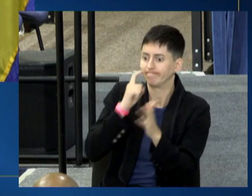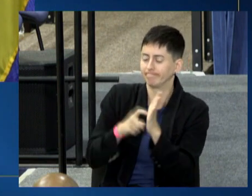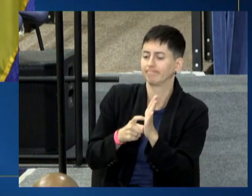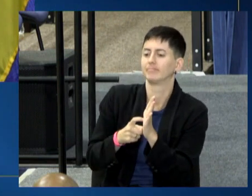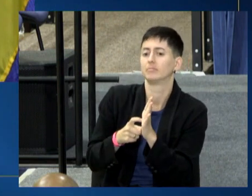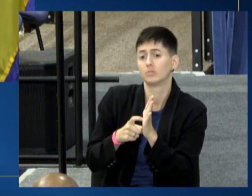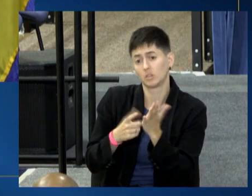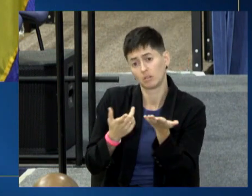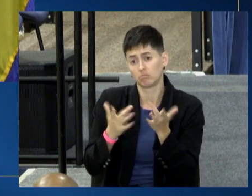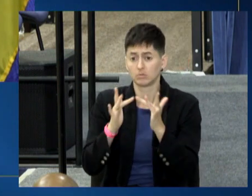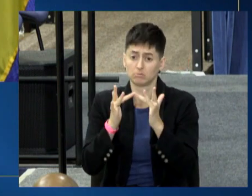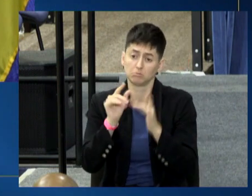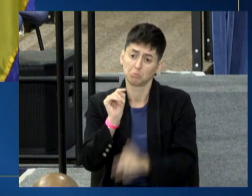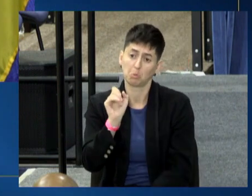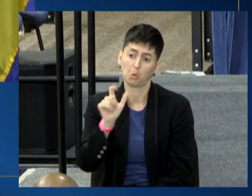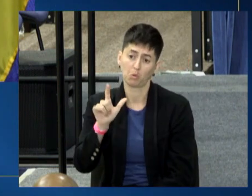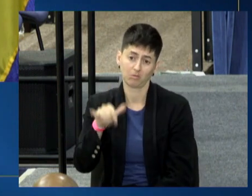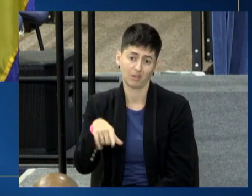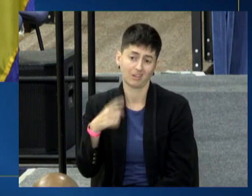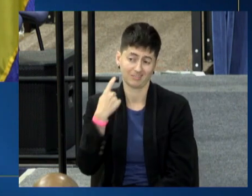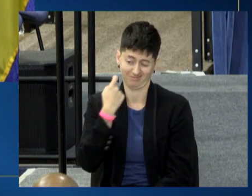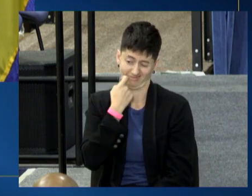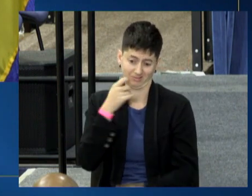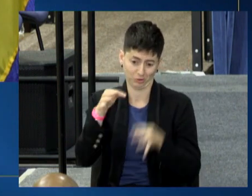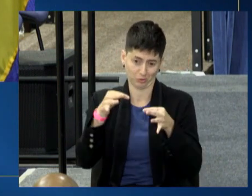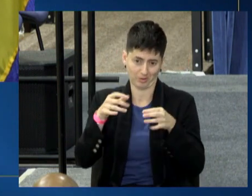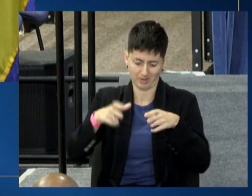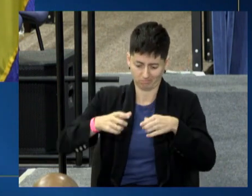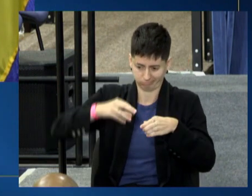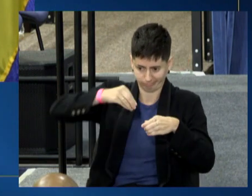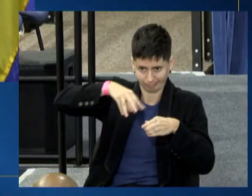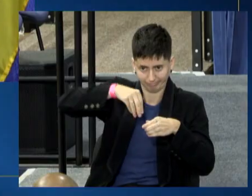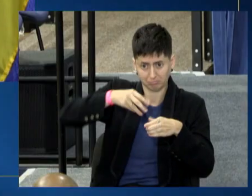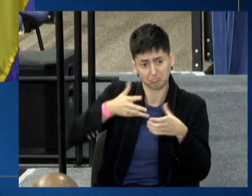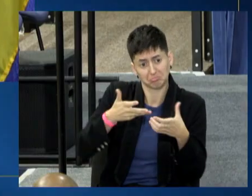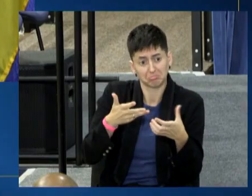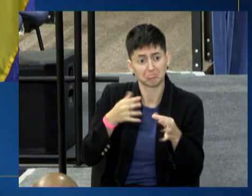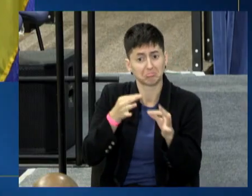But even in that simplicity, it made all the difference in getting this patient